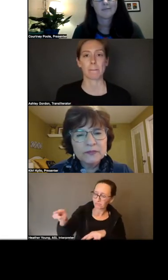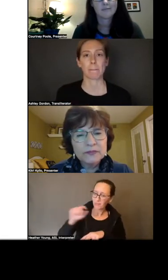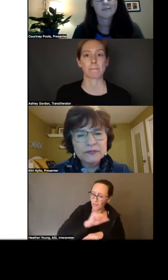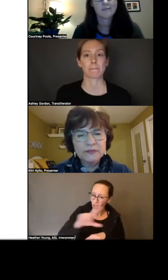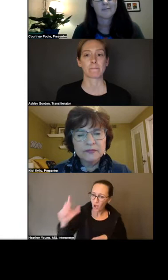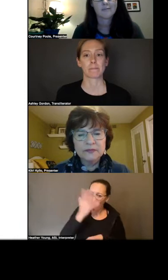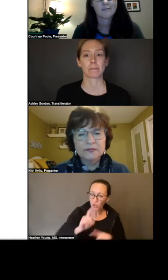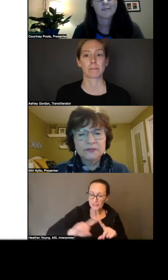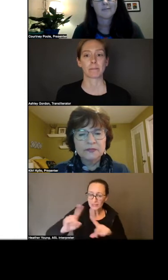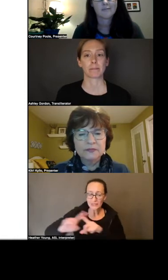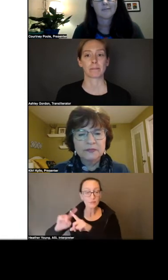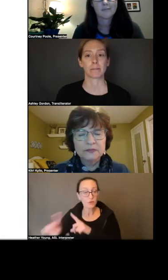Thomas looks worried.